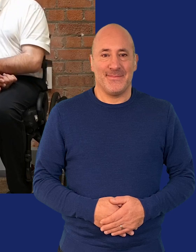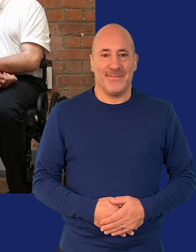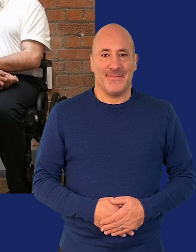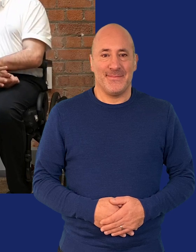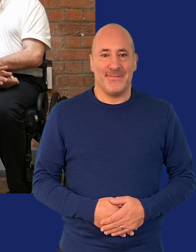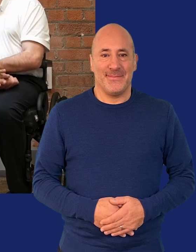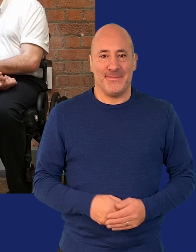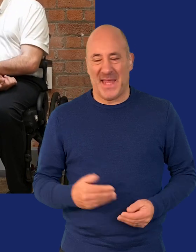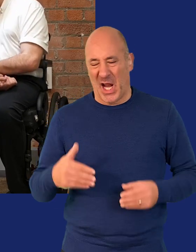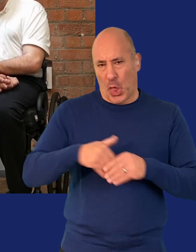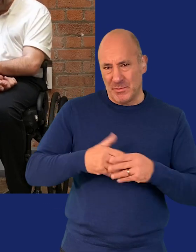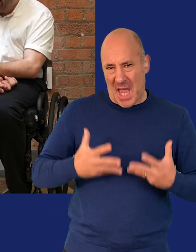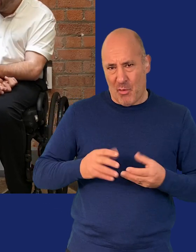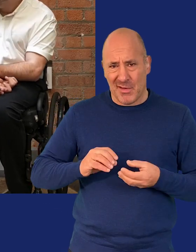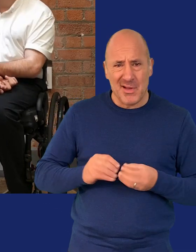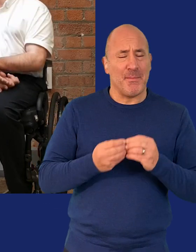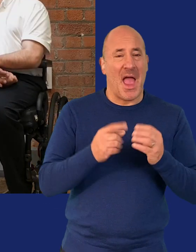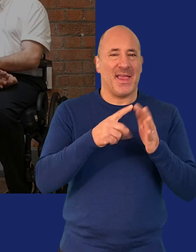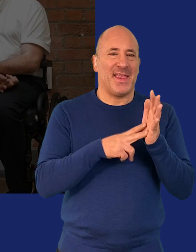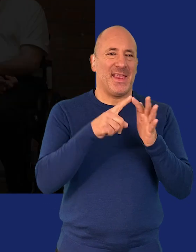Include Now. Brought to you by Evenbreak. Hi,